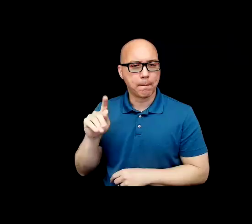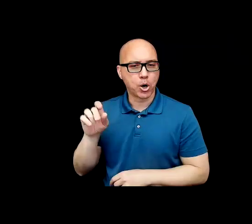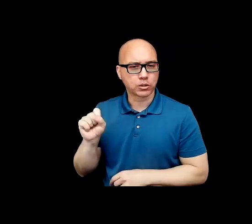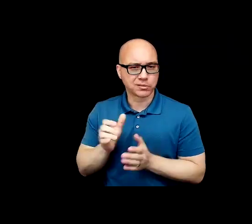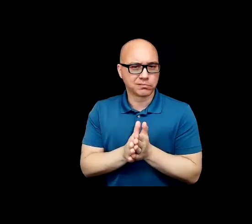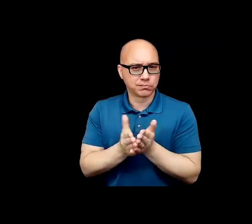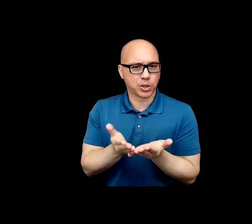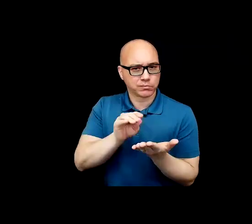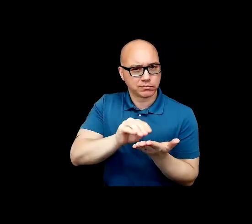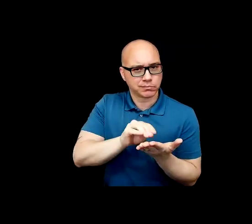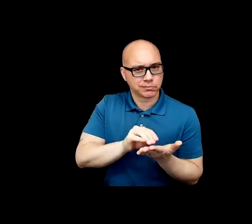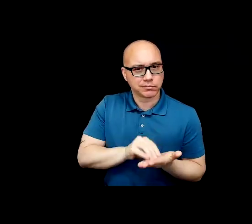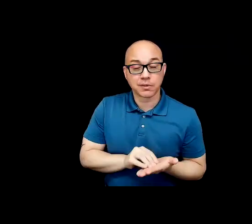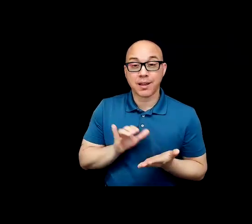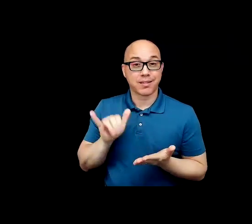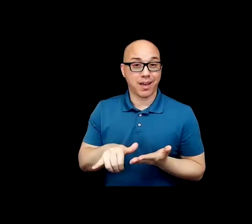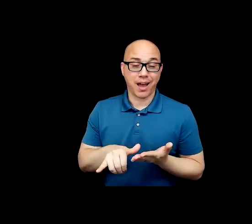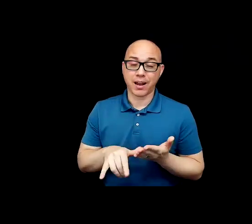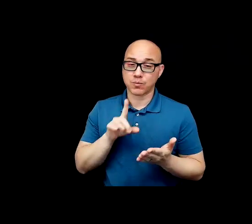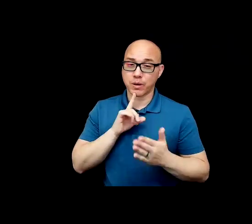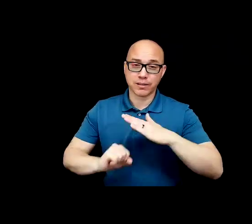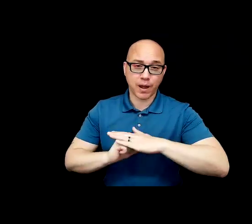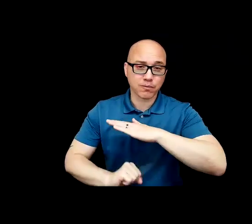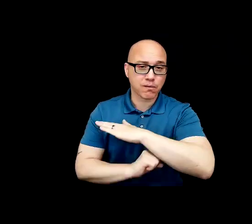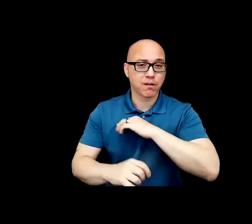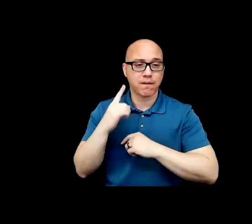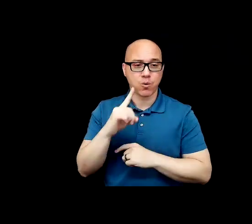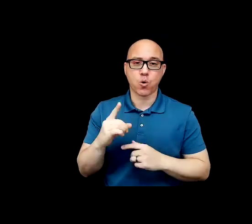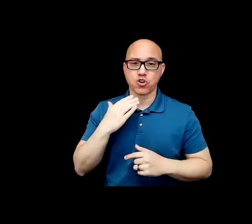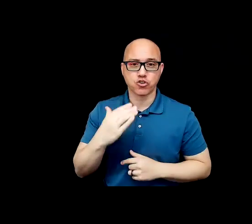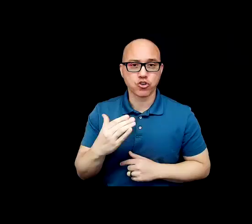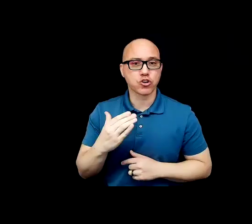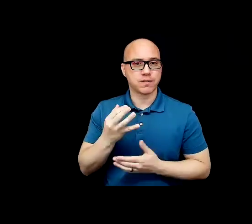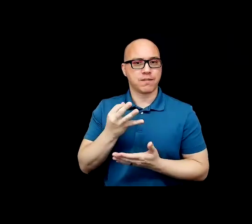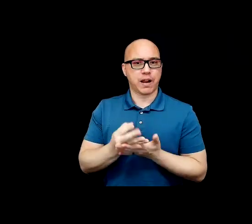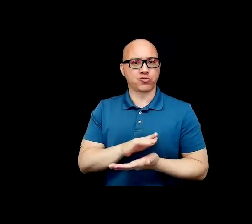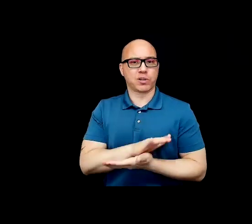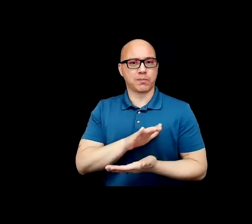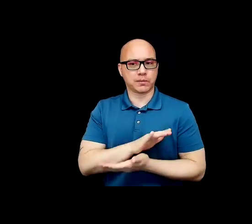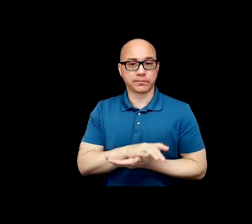of trustworthy Financial Statements. These are necessary when you are filing your taxes,